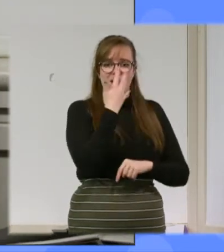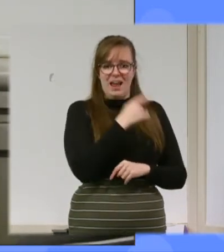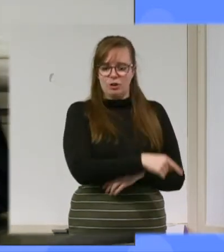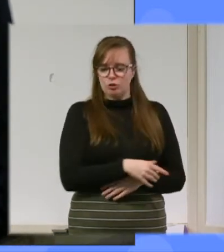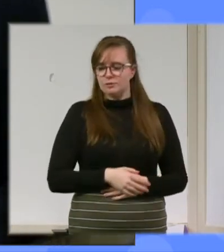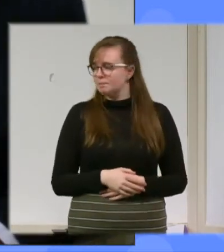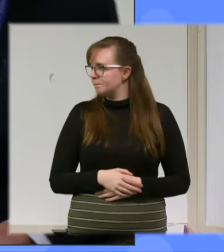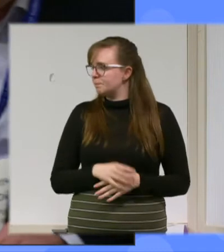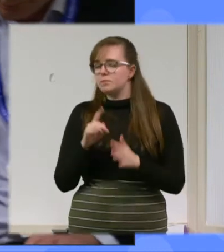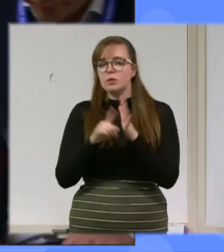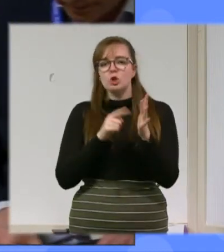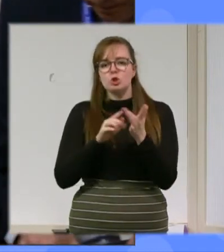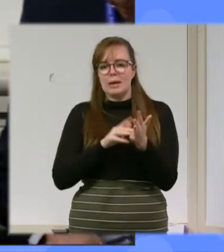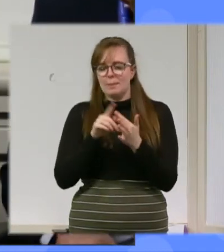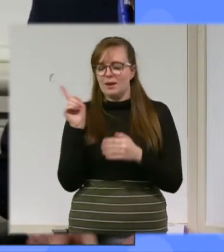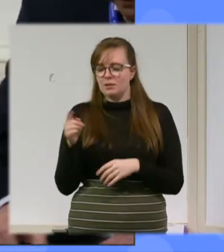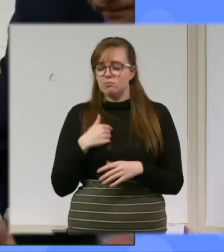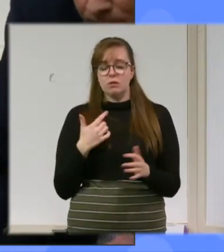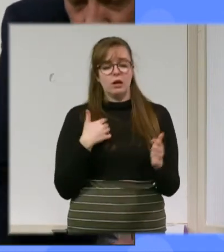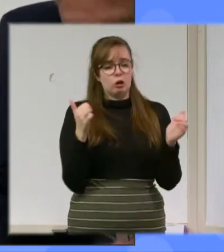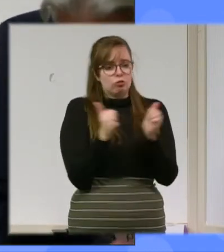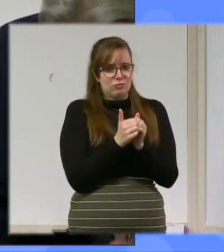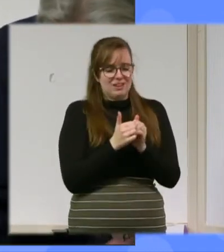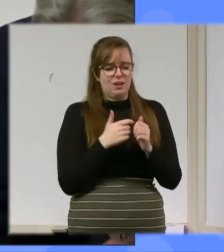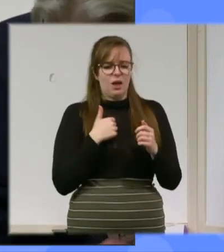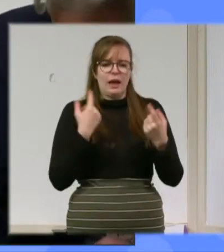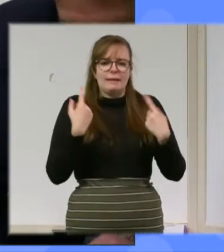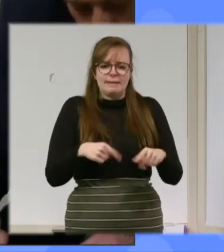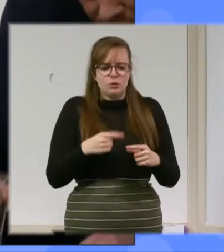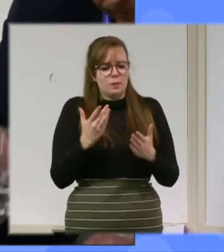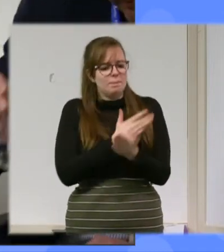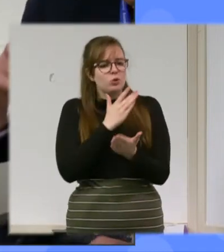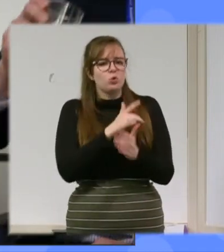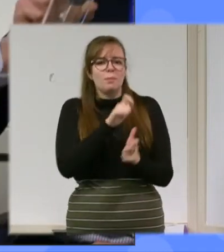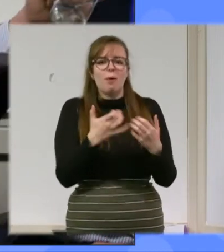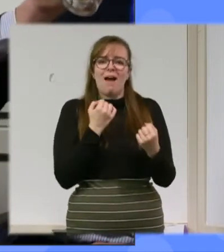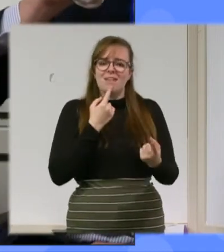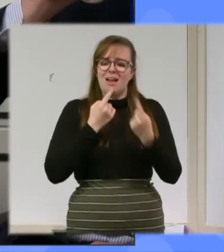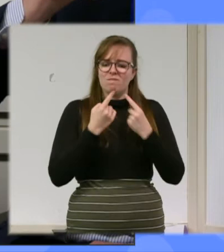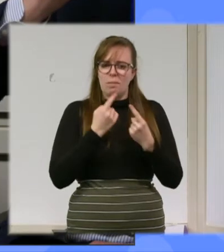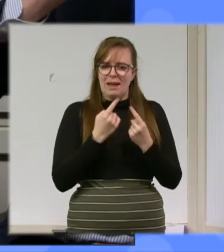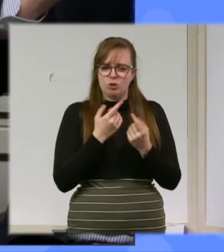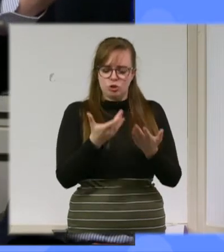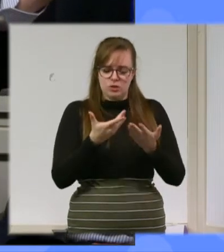would absolutely agree right no better Aaron entitlement and making sure that people have the information so that they are getting the the support that they